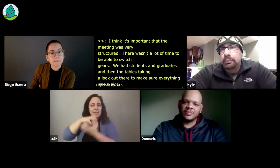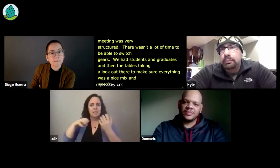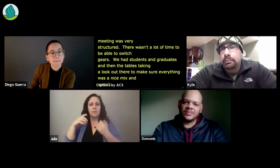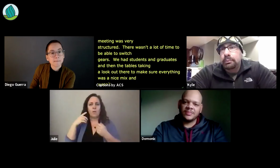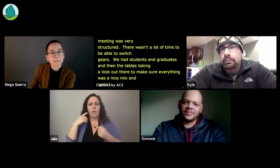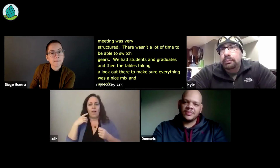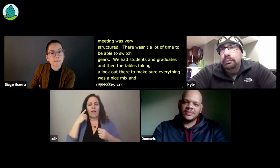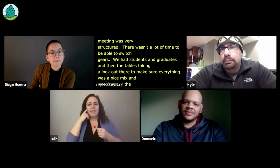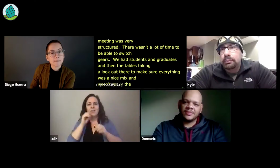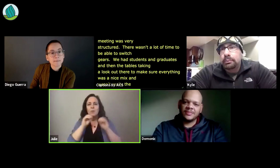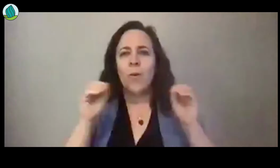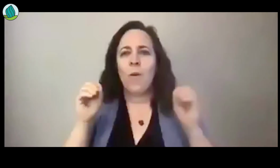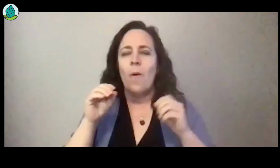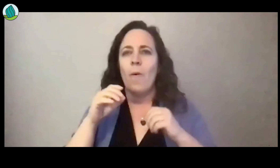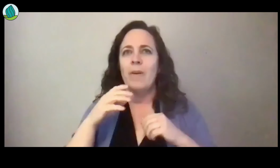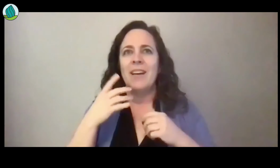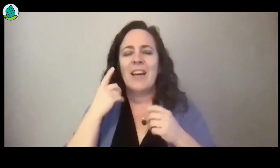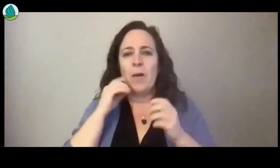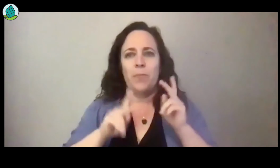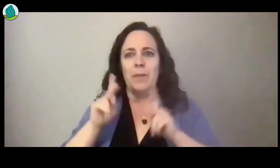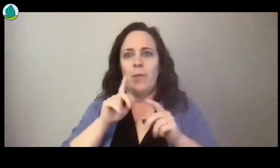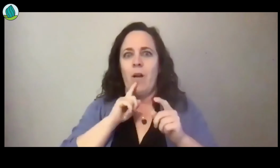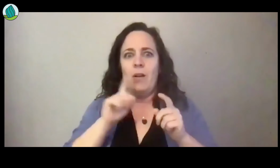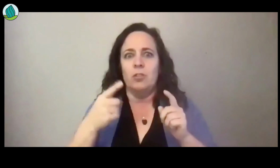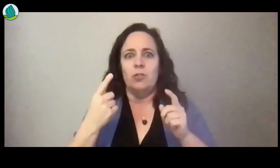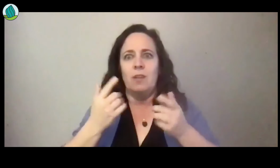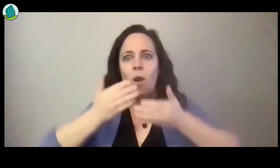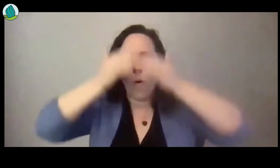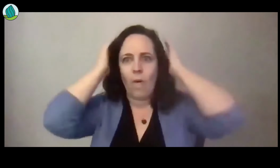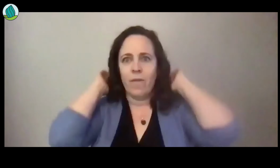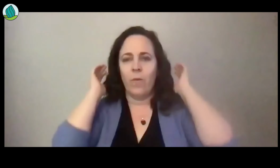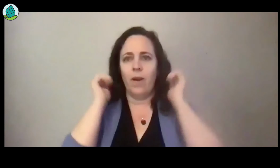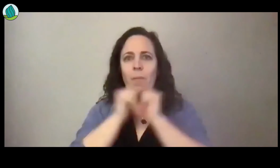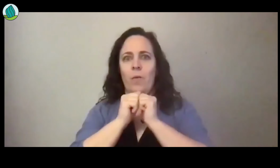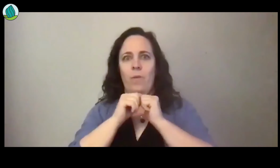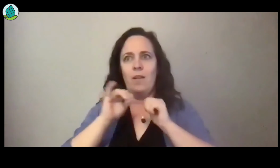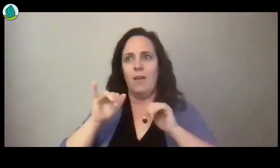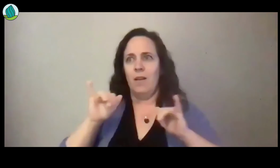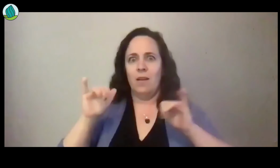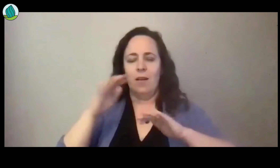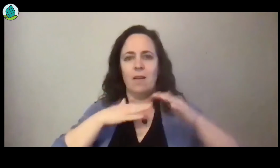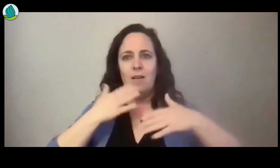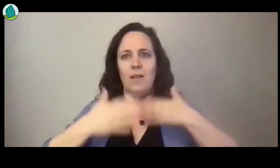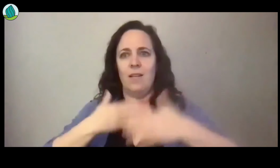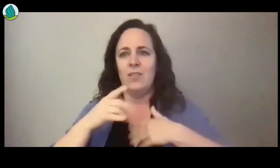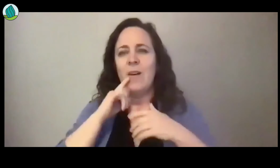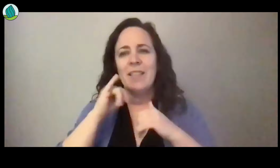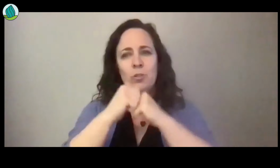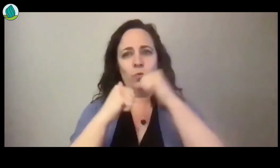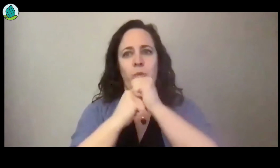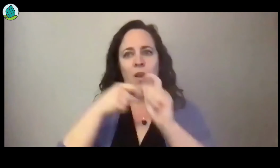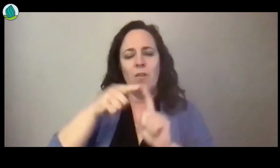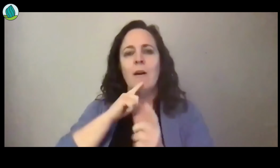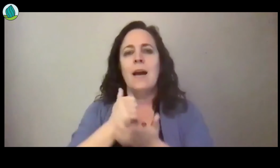once we flipped around and I think we still had a good mix and I think the structure was very critical